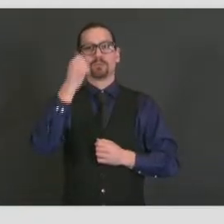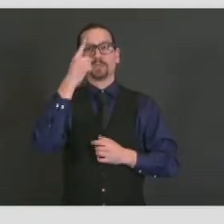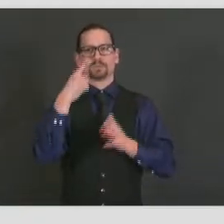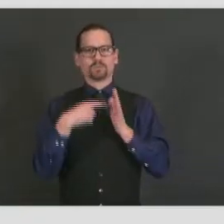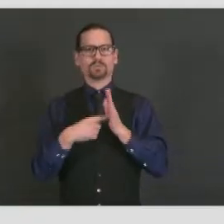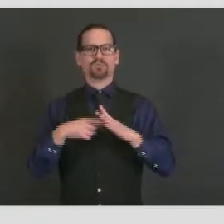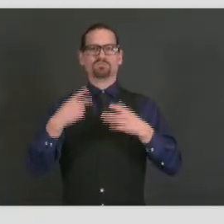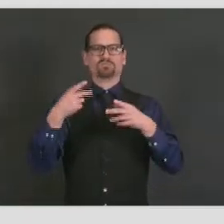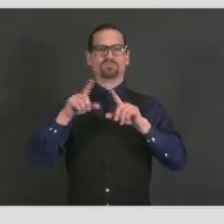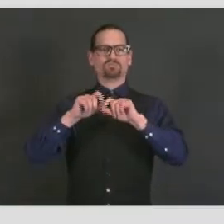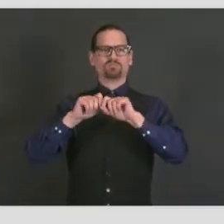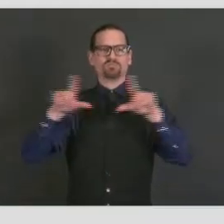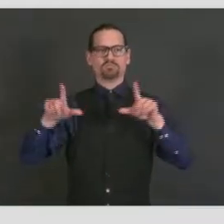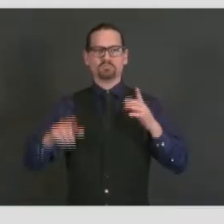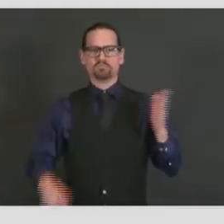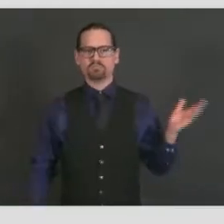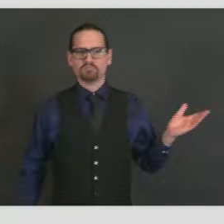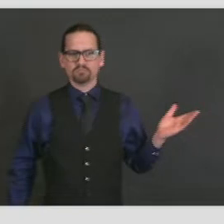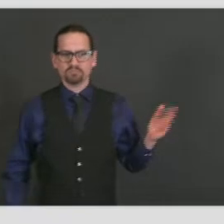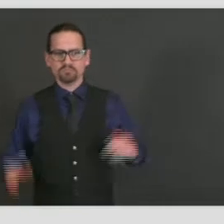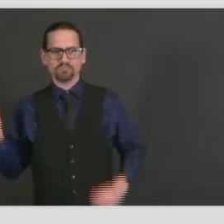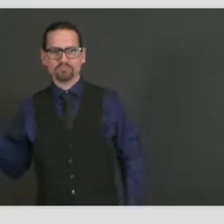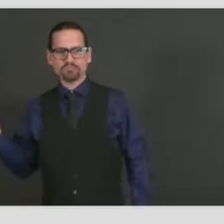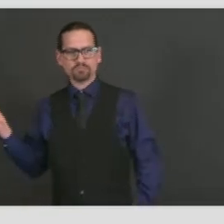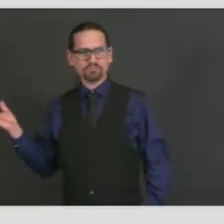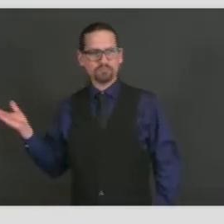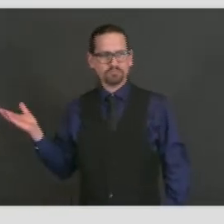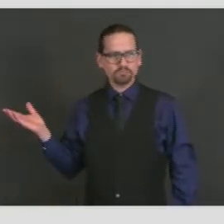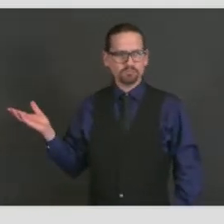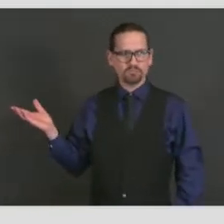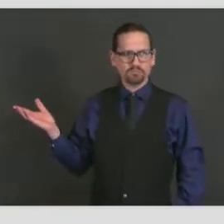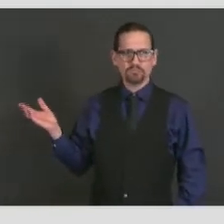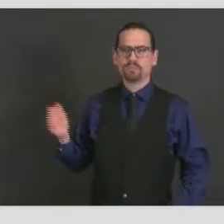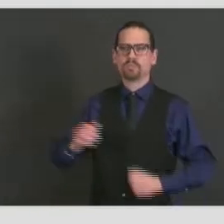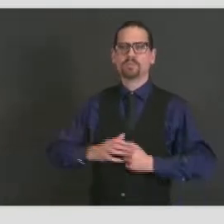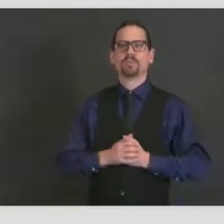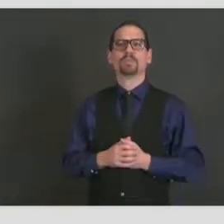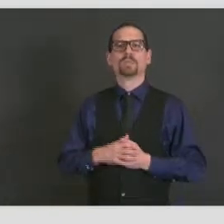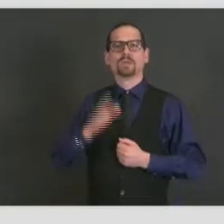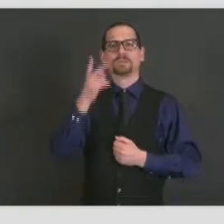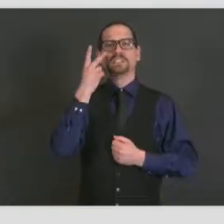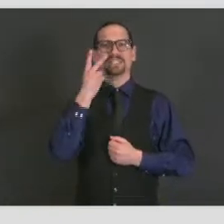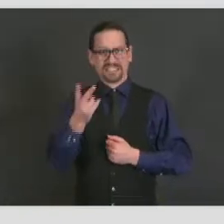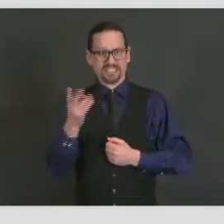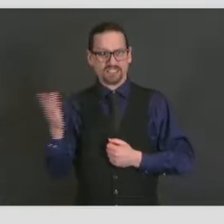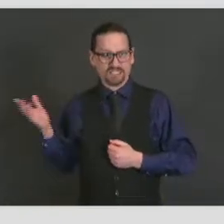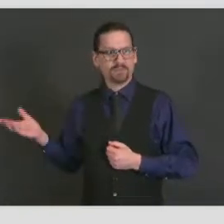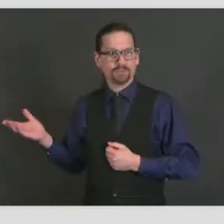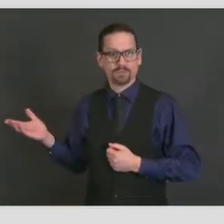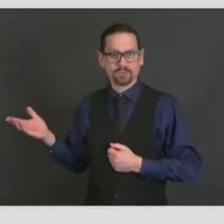HAVE FOCUSED ON VACCINATING. IF YOU CAN DISPLAY THE SLIDE WITH OUR HEALTH CARE WORKERS